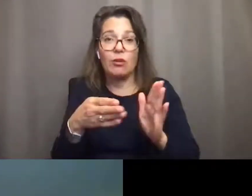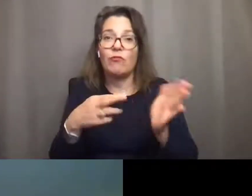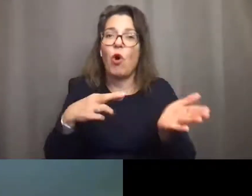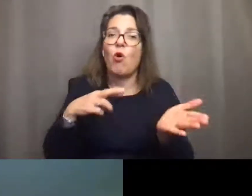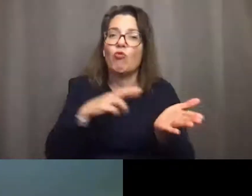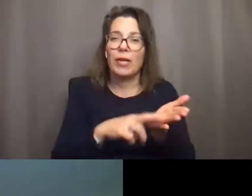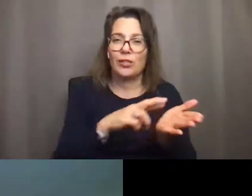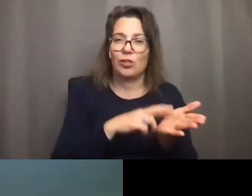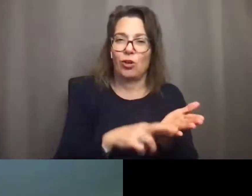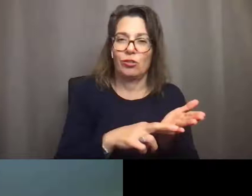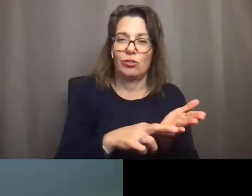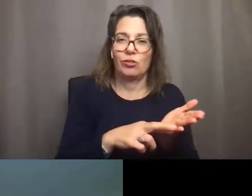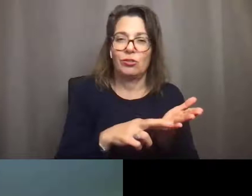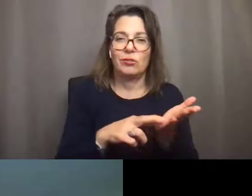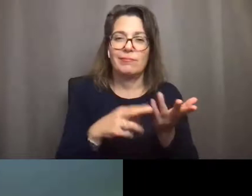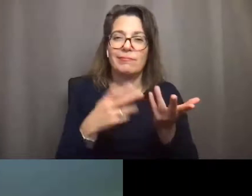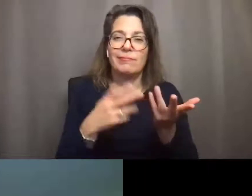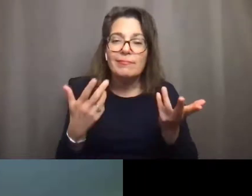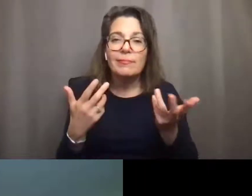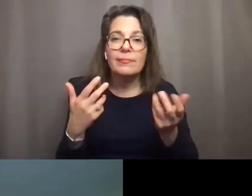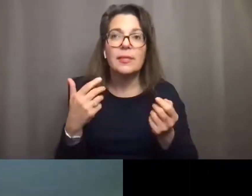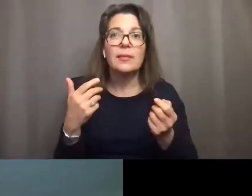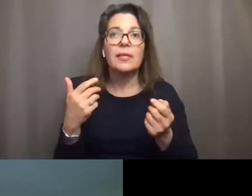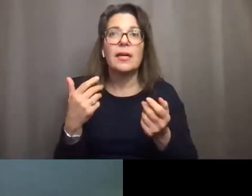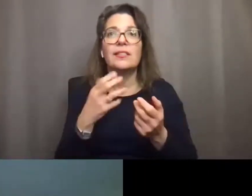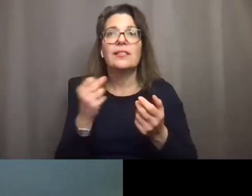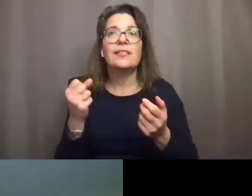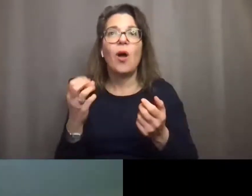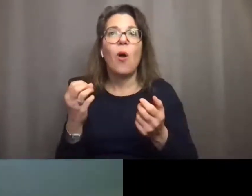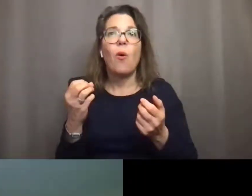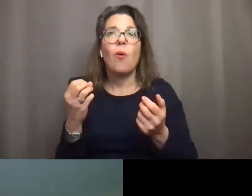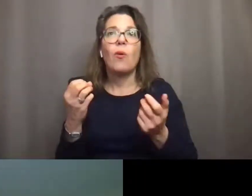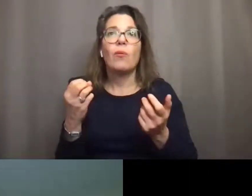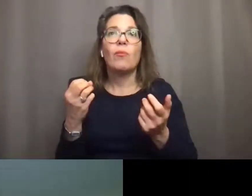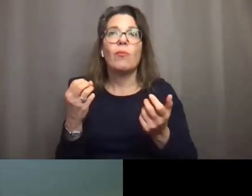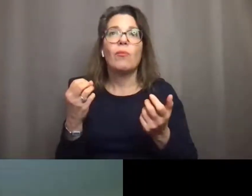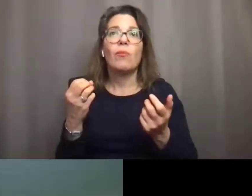really than the conduct of research, and so I think, if …